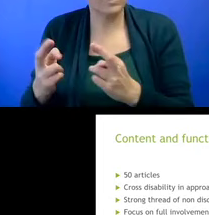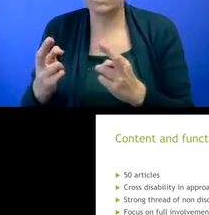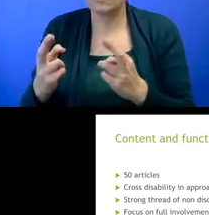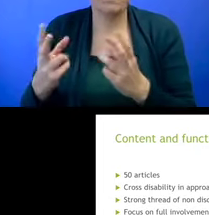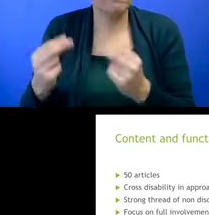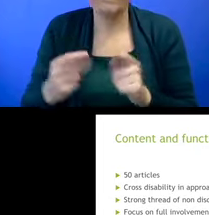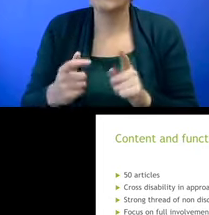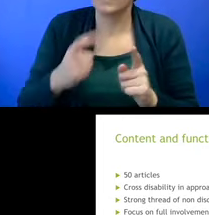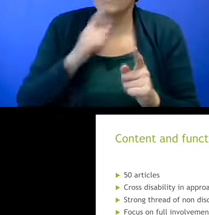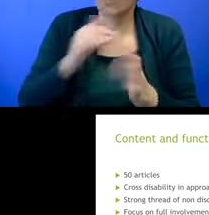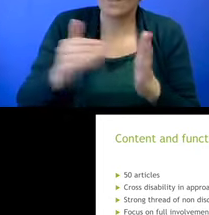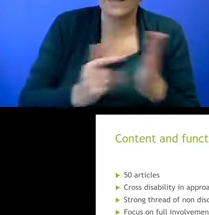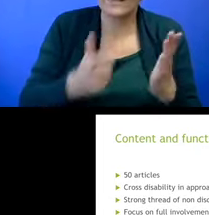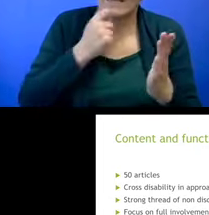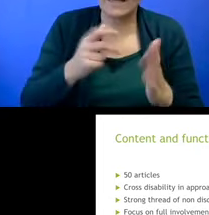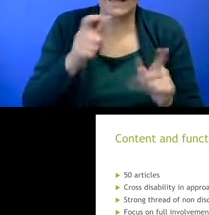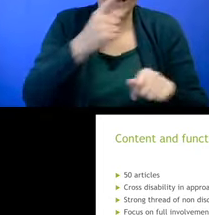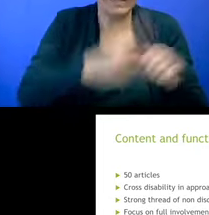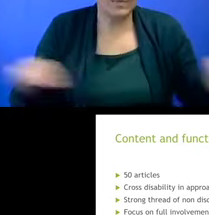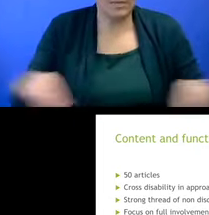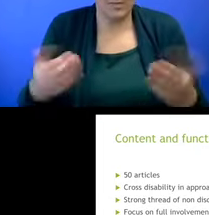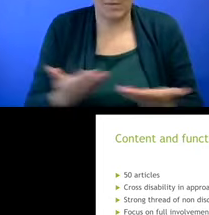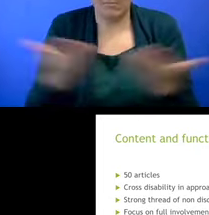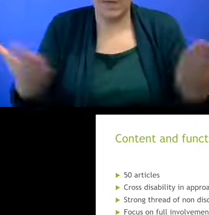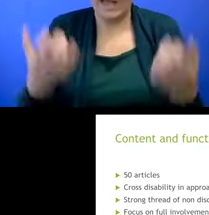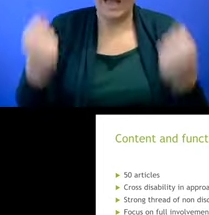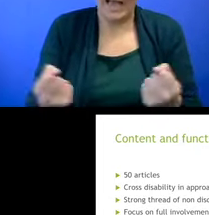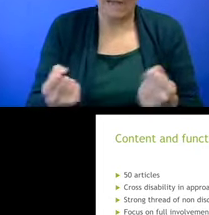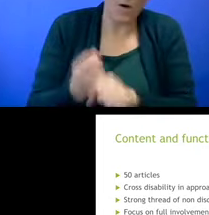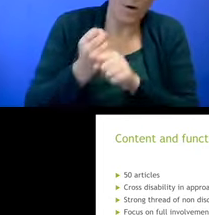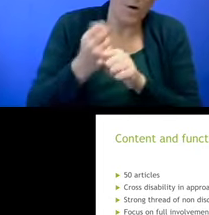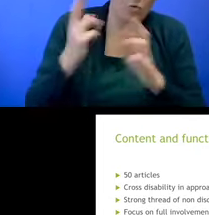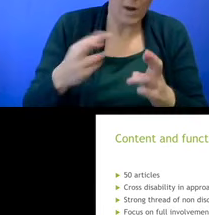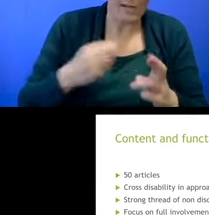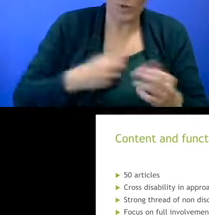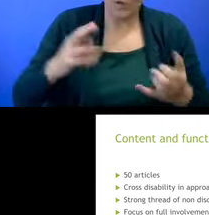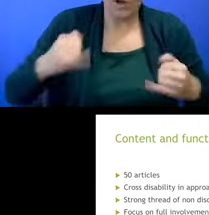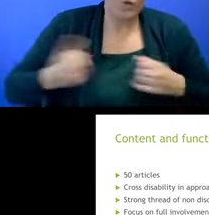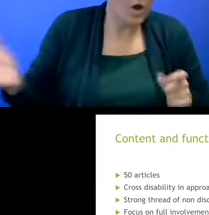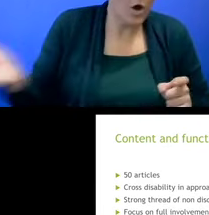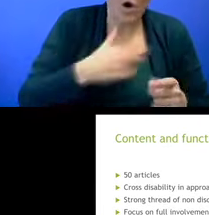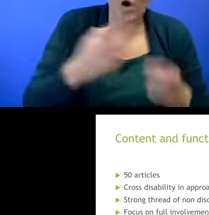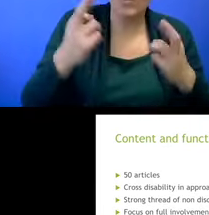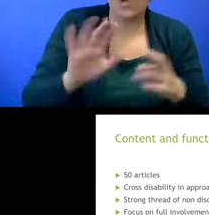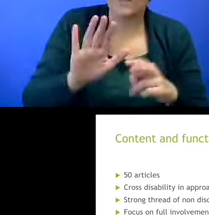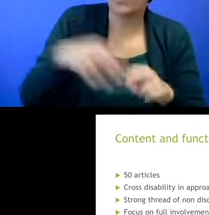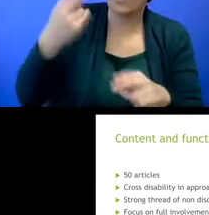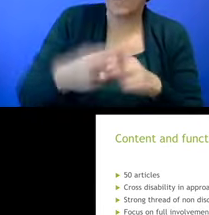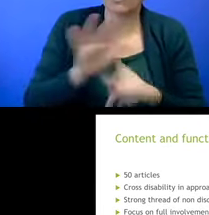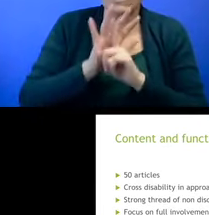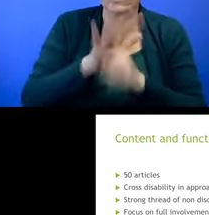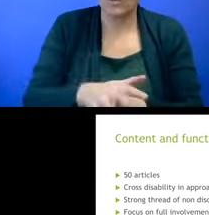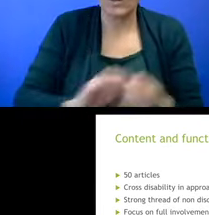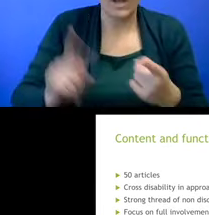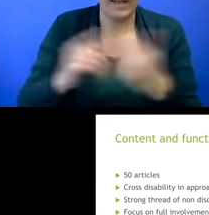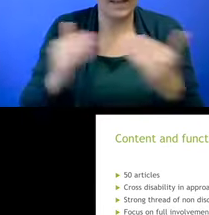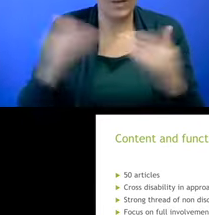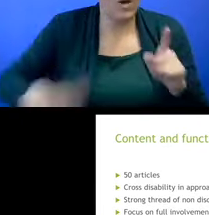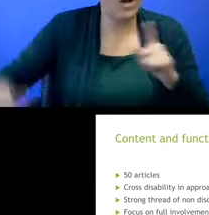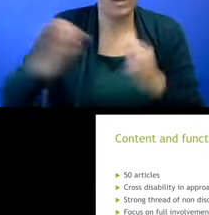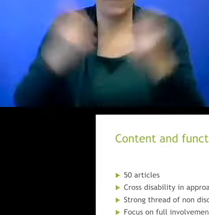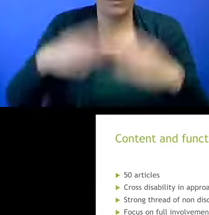have the rights to all existing rights, without discrimination, and on an equal basis with everyone else.